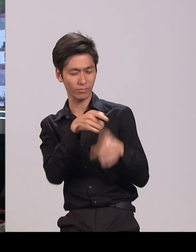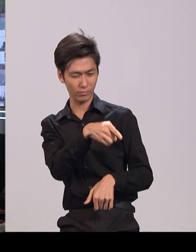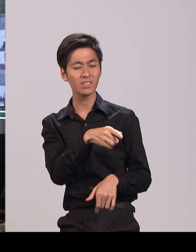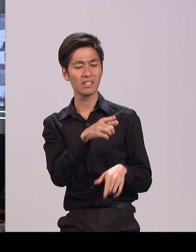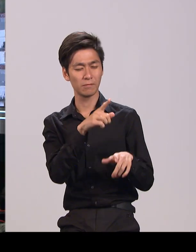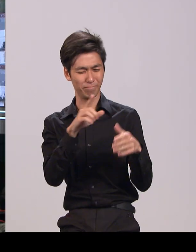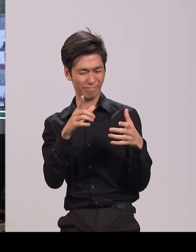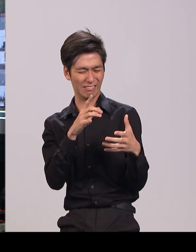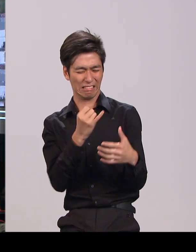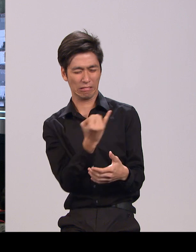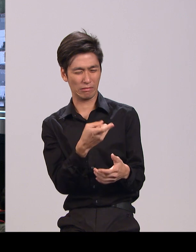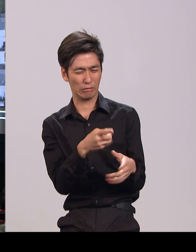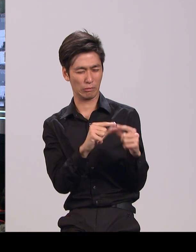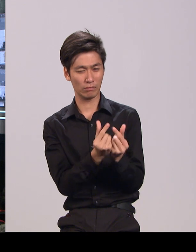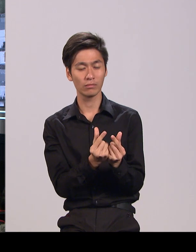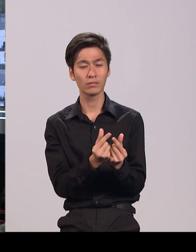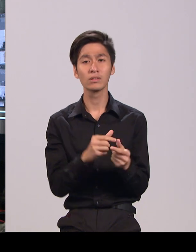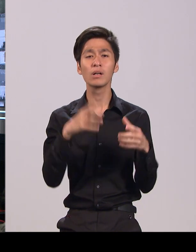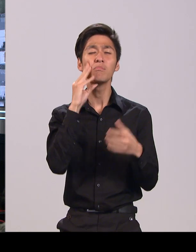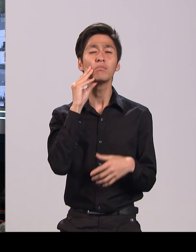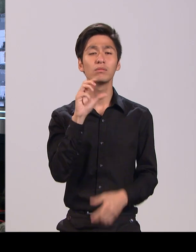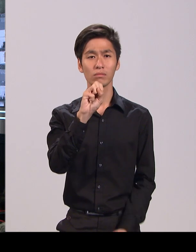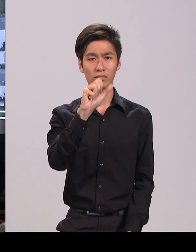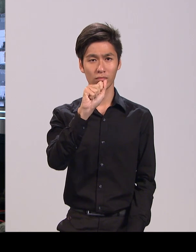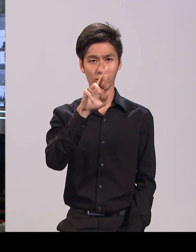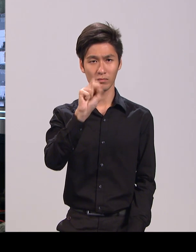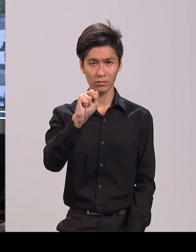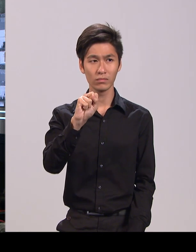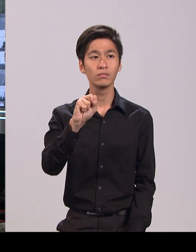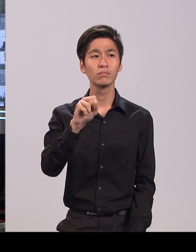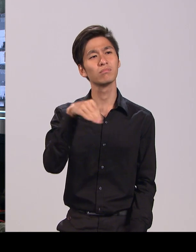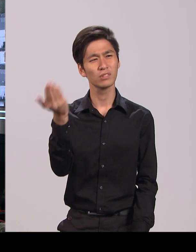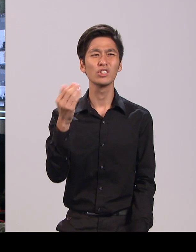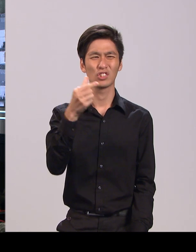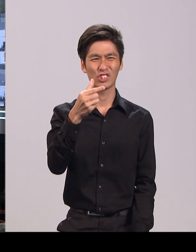We experienced SARS, we were hit by the Global Financial Crisis.